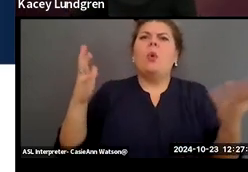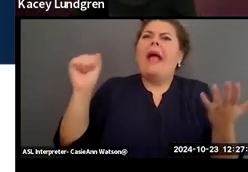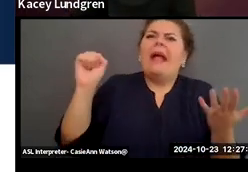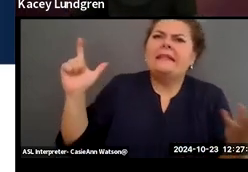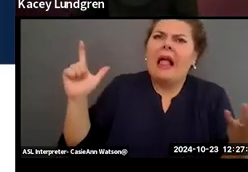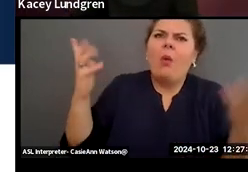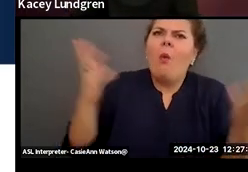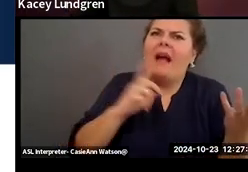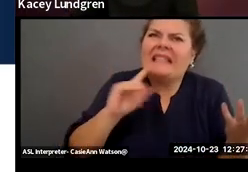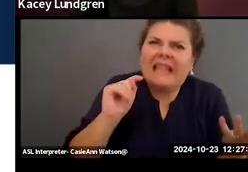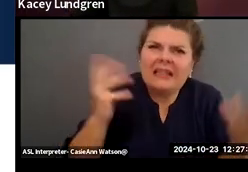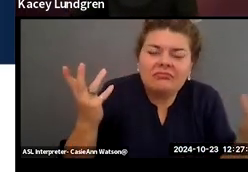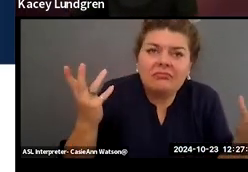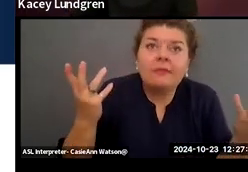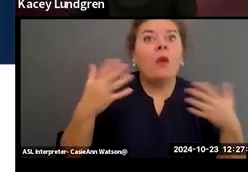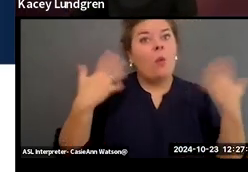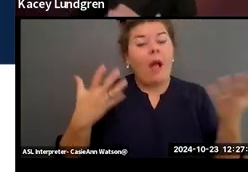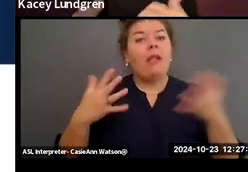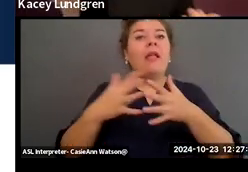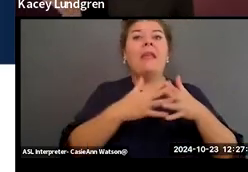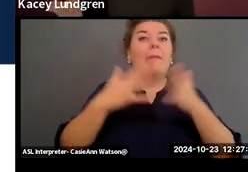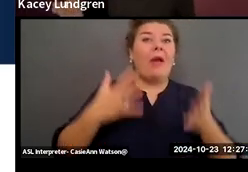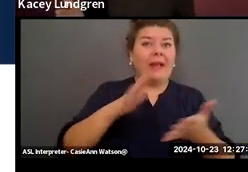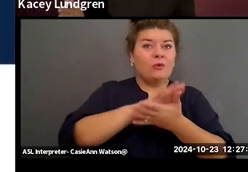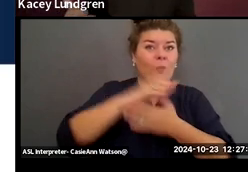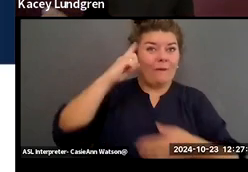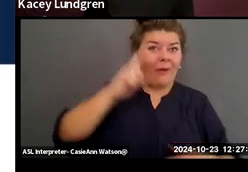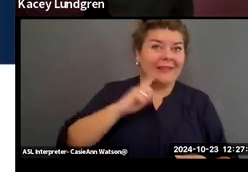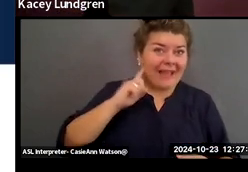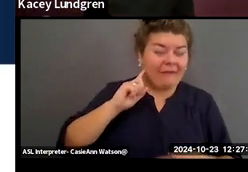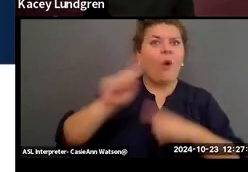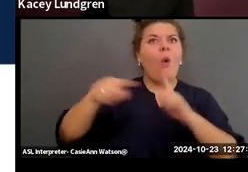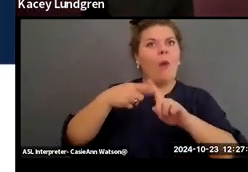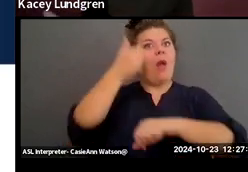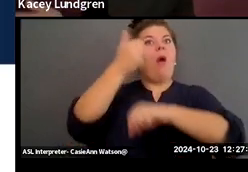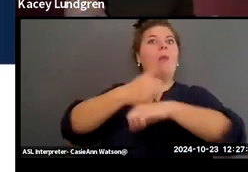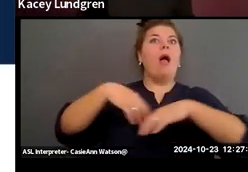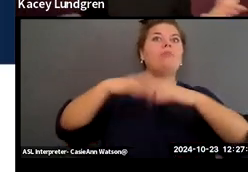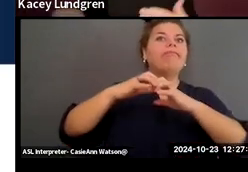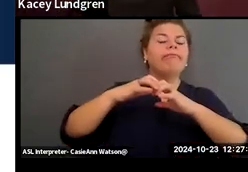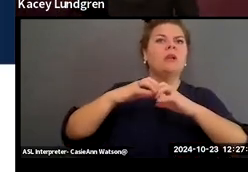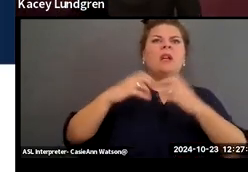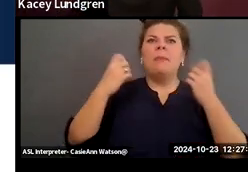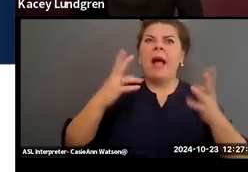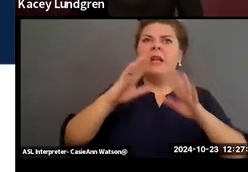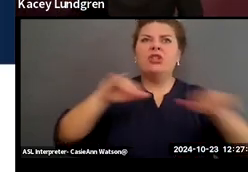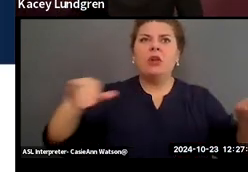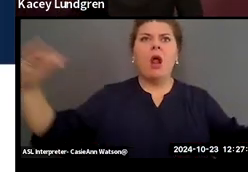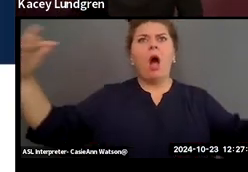Well, at the American School for the Deaf, once it opened, word got out. Children from all over began to enroll.